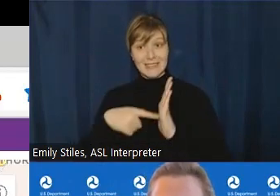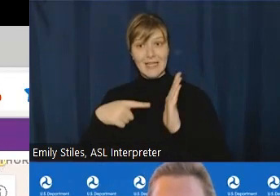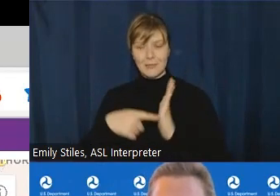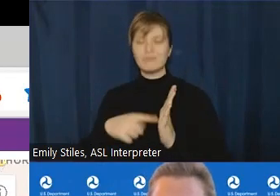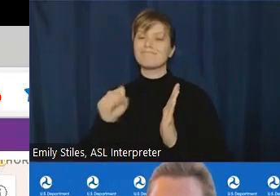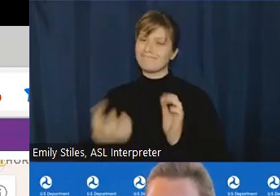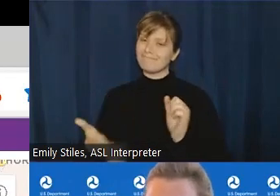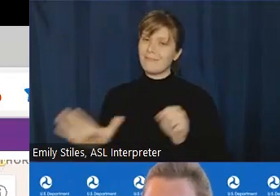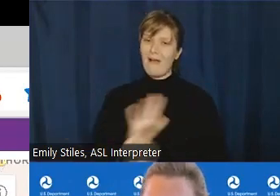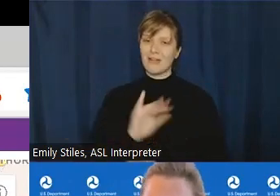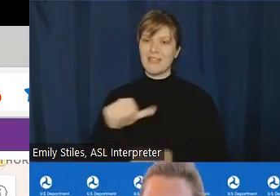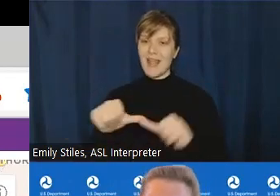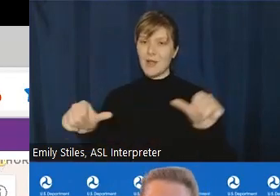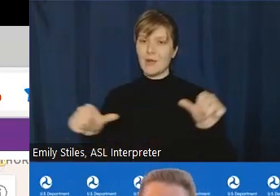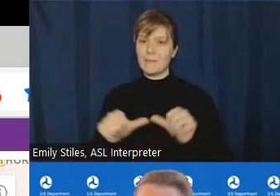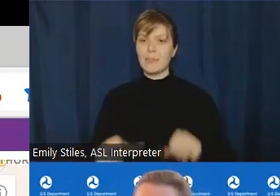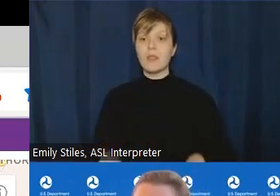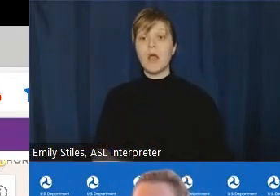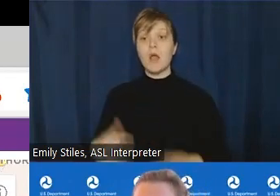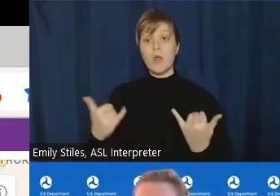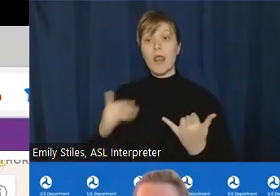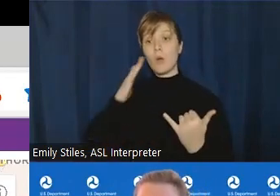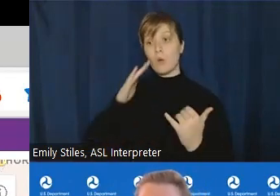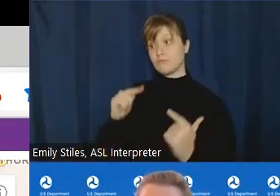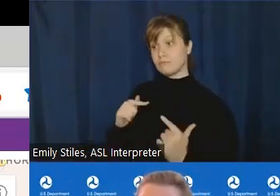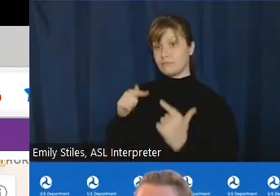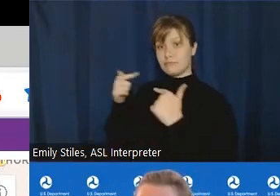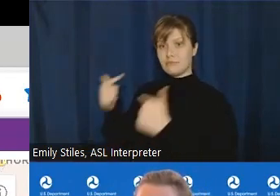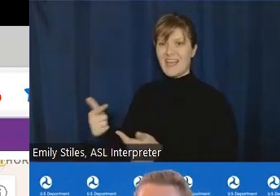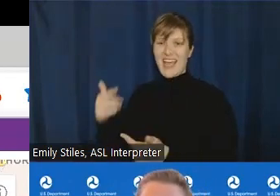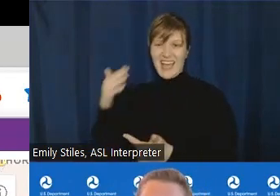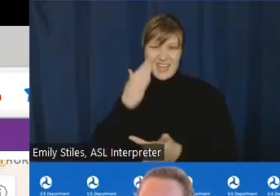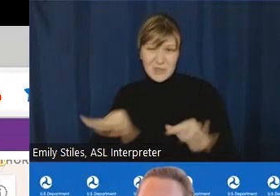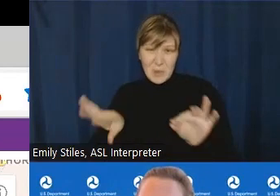With that, I want to turn things back over because I know we really want to get to questions, Lori,